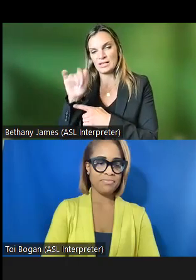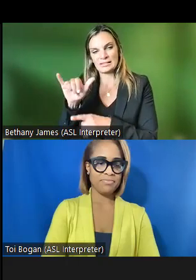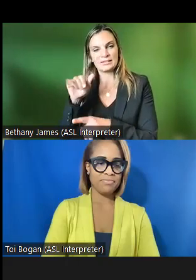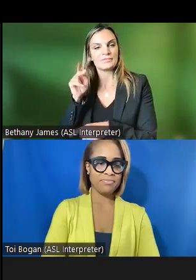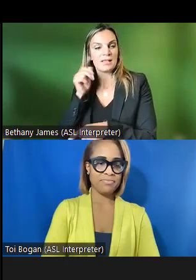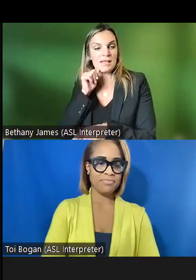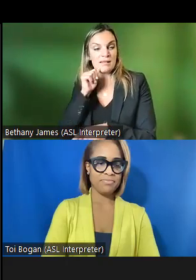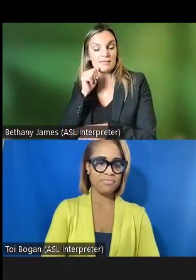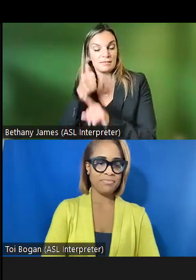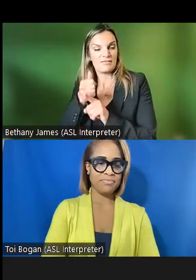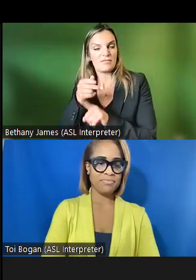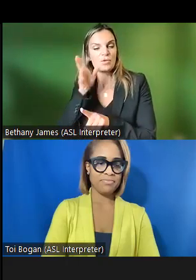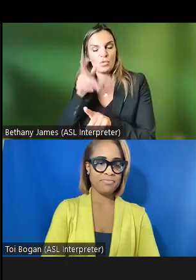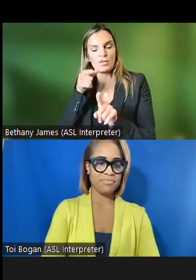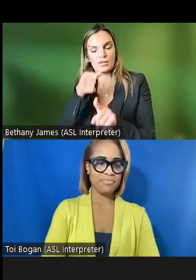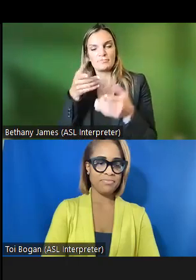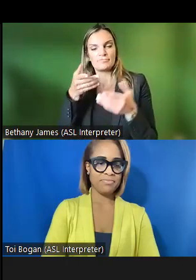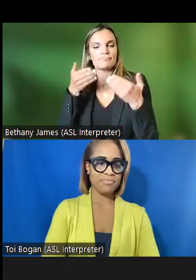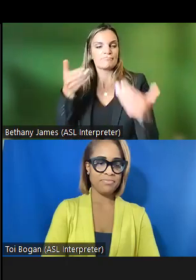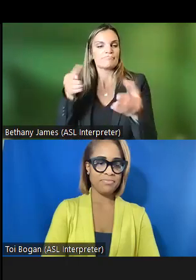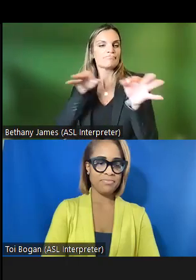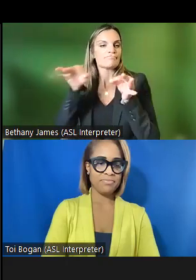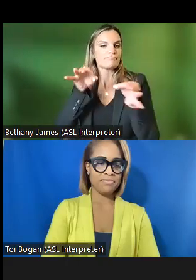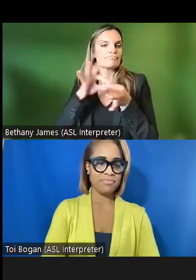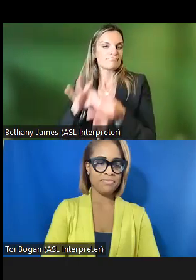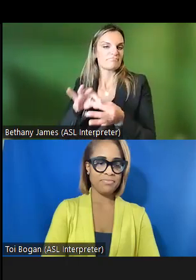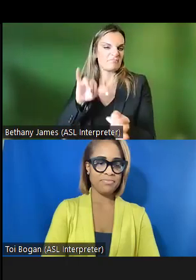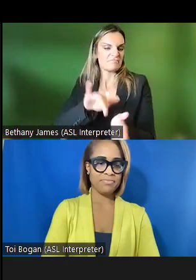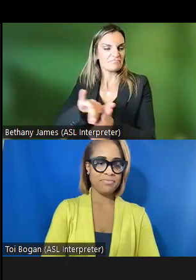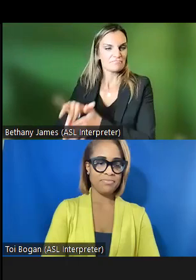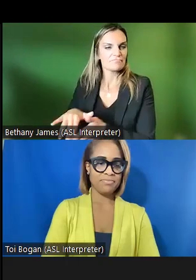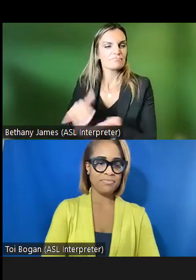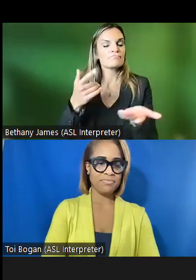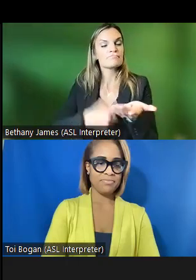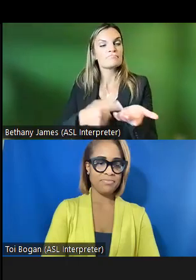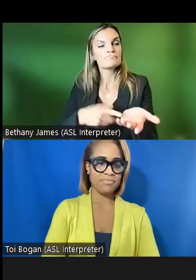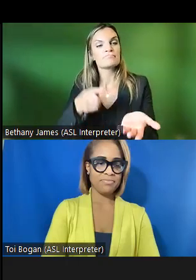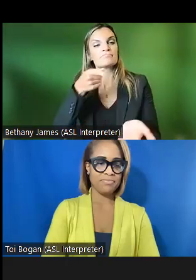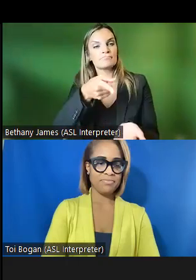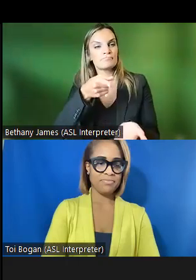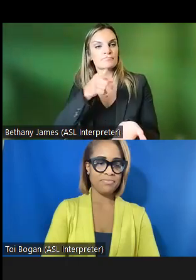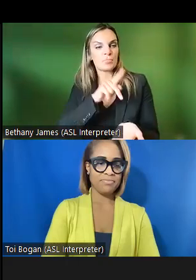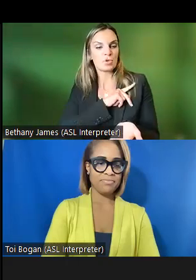So personal use items are things like hearing aids, mobility devices, prosthetic limbs,